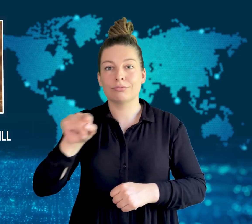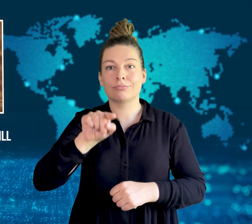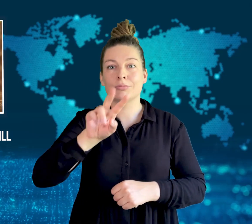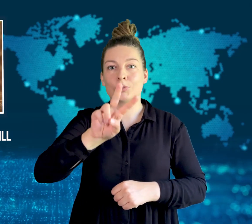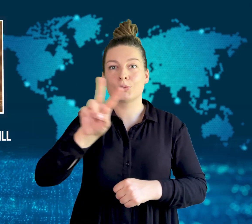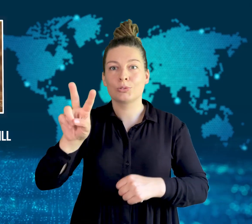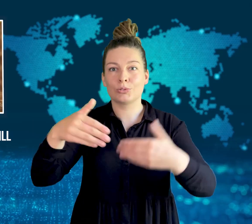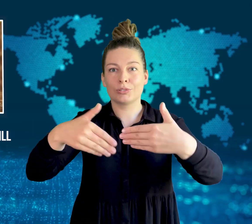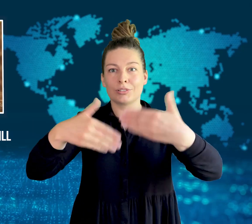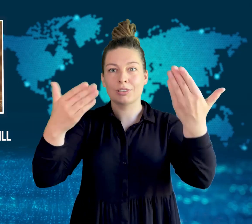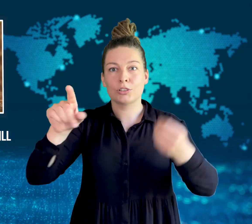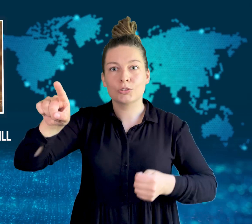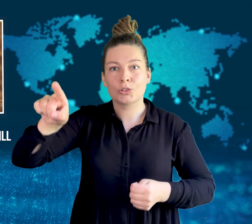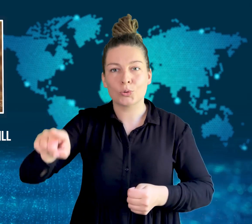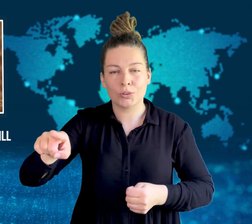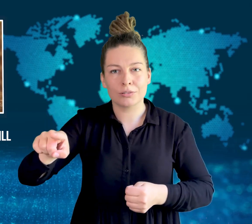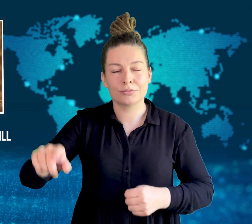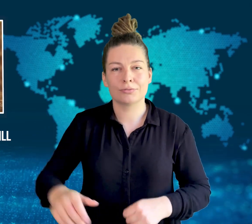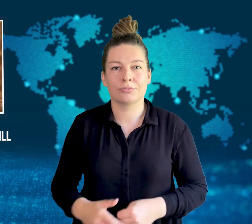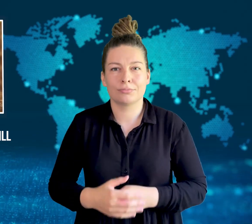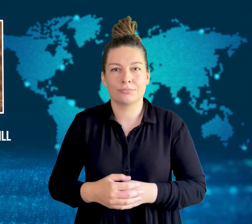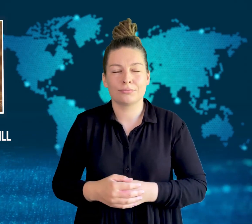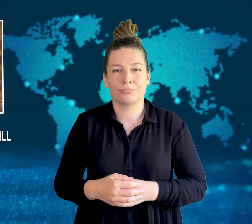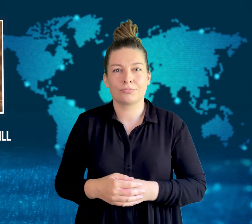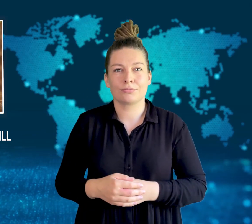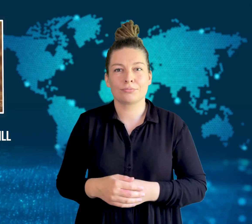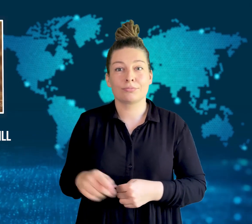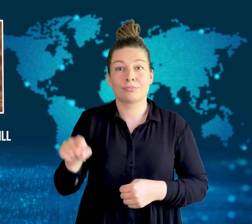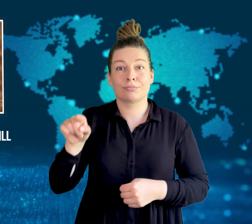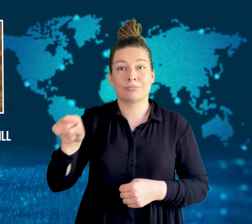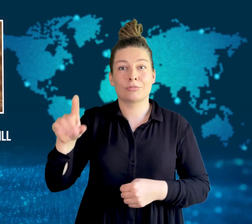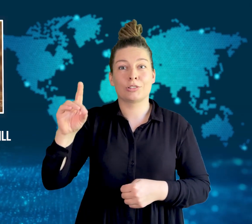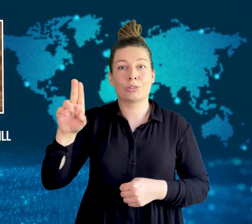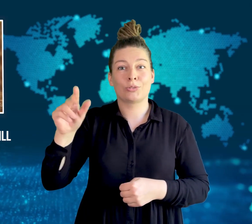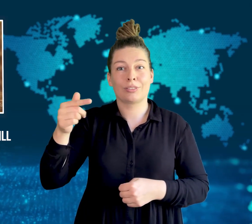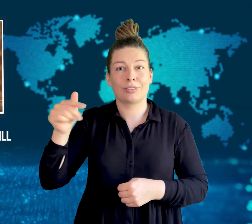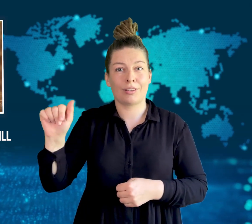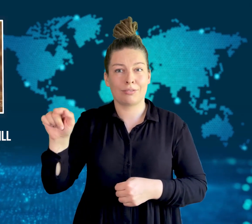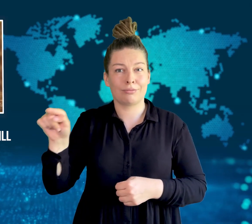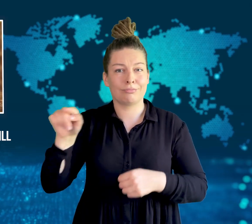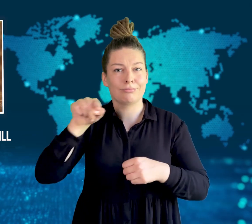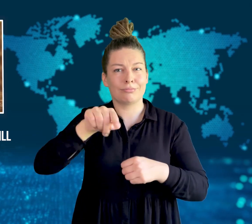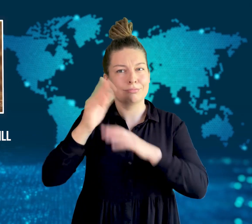He never paid that bill when he left the hotel.